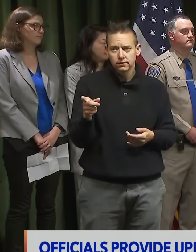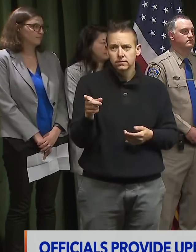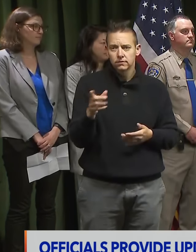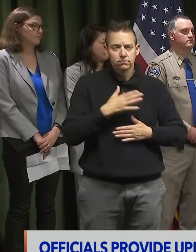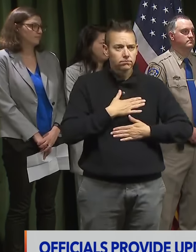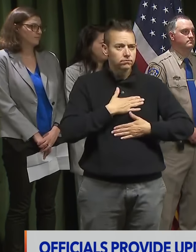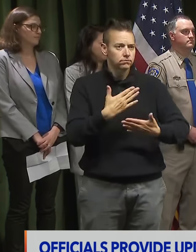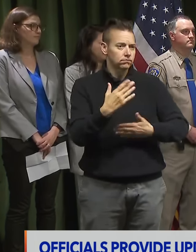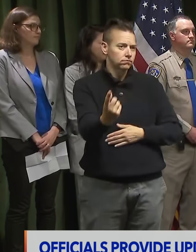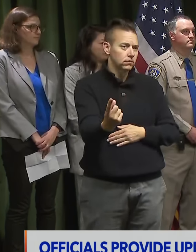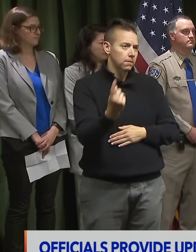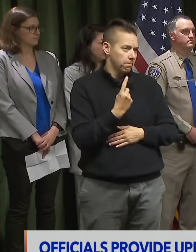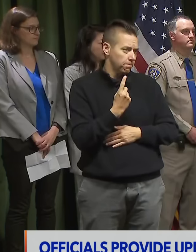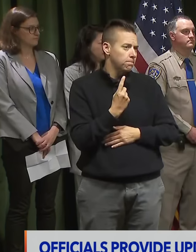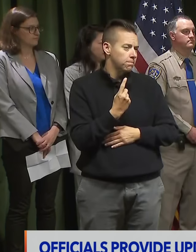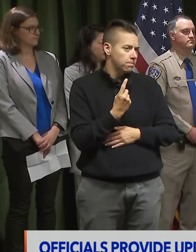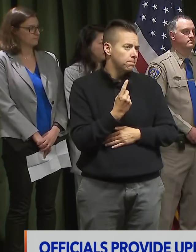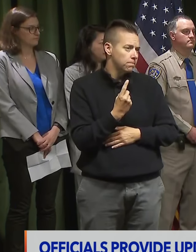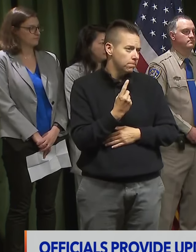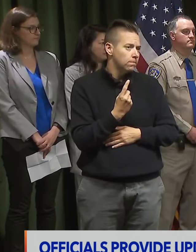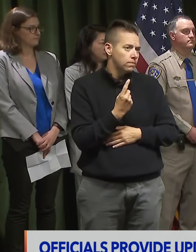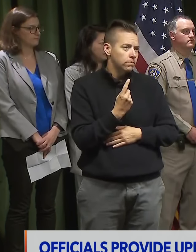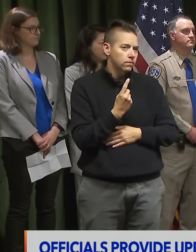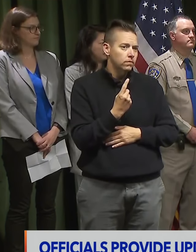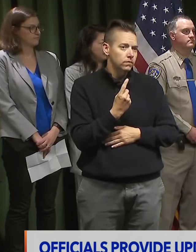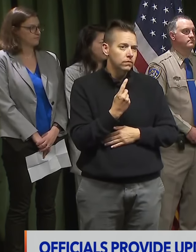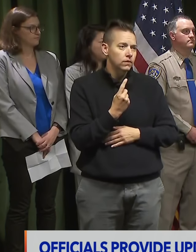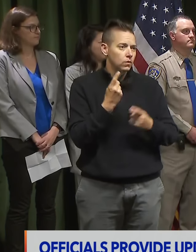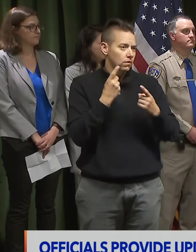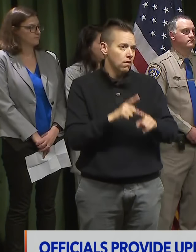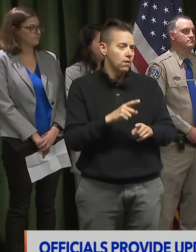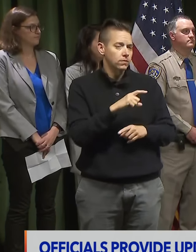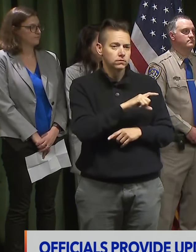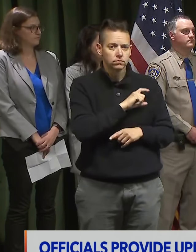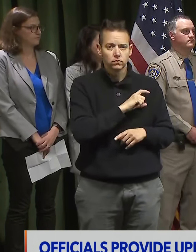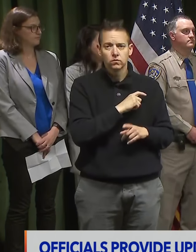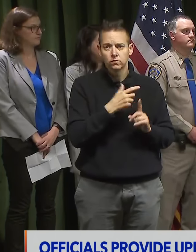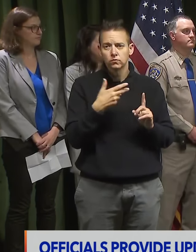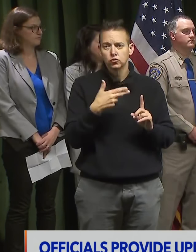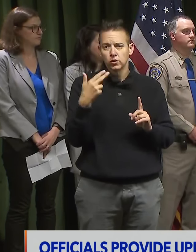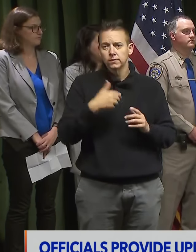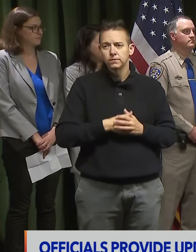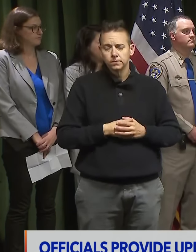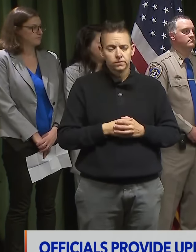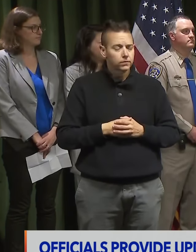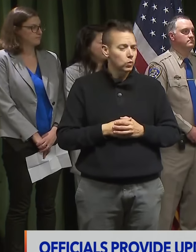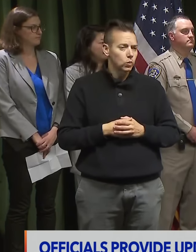WANT TO TAKE A QUICK SECOND. TO THANK THE WITNESSES. THAT CAME FORWARD IMMEDIATELY. WHEN